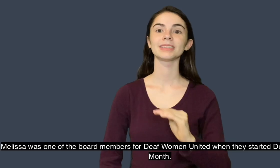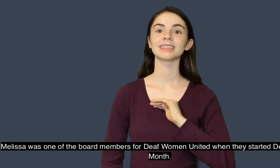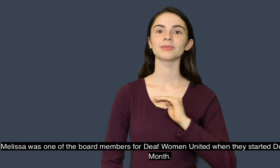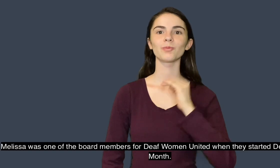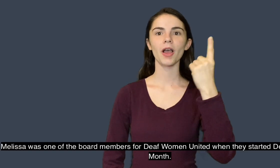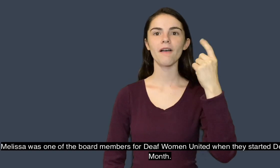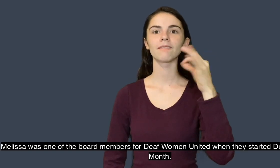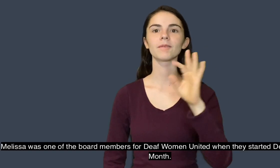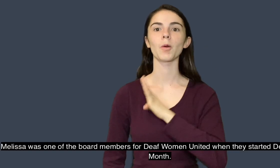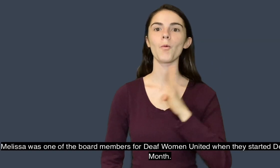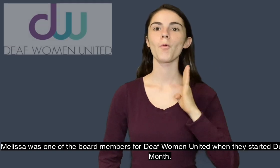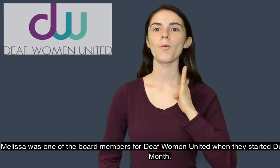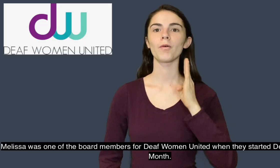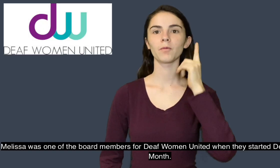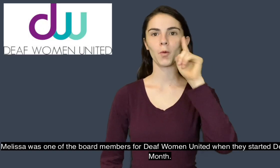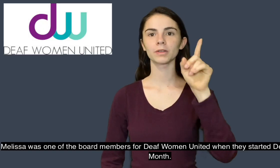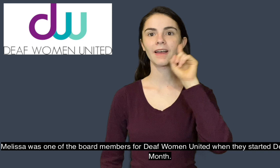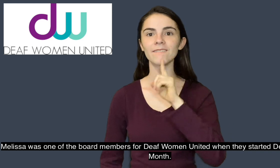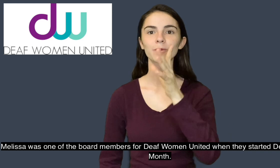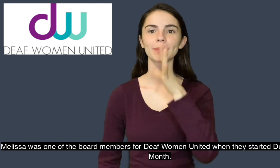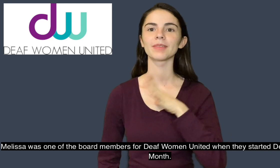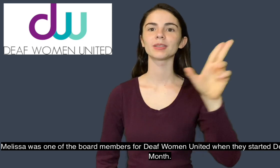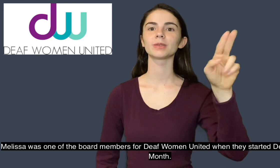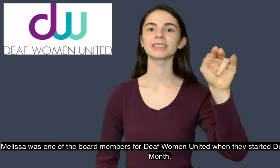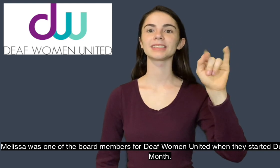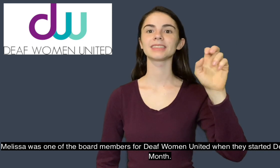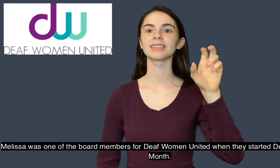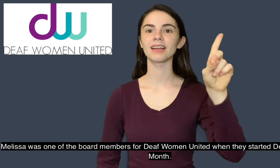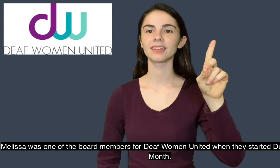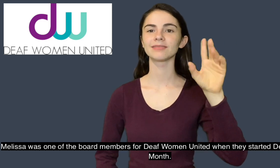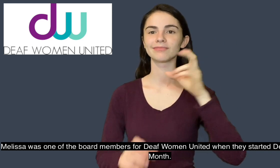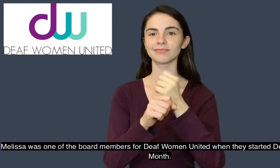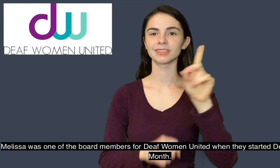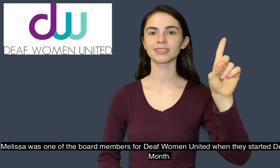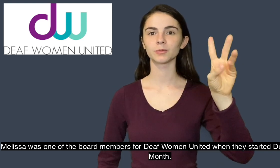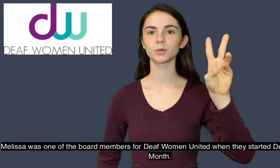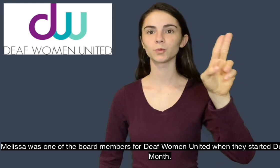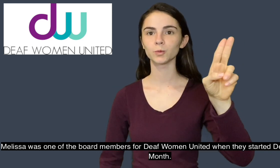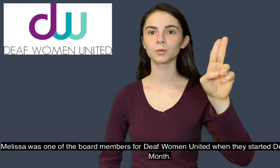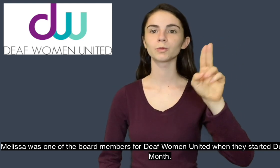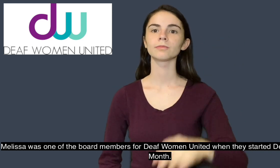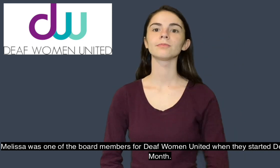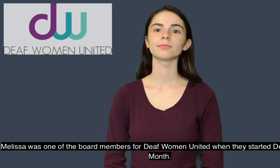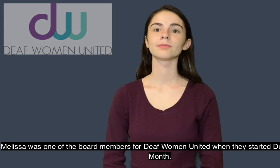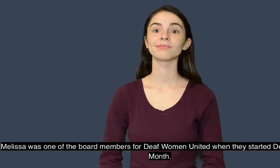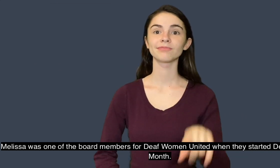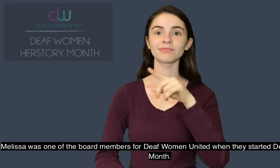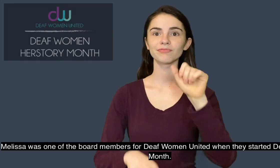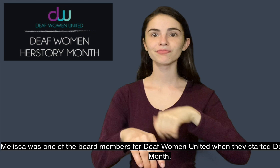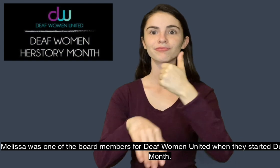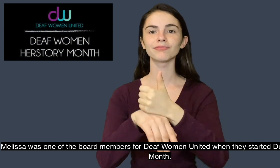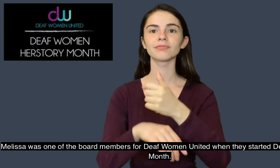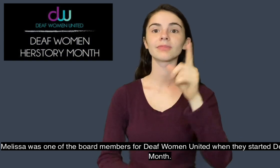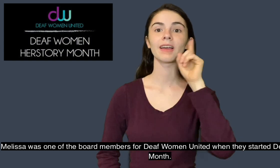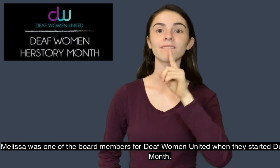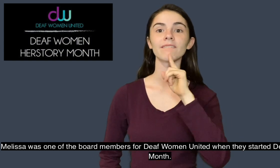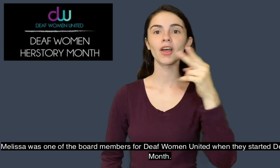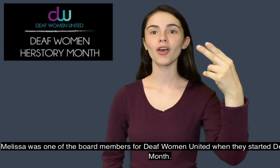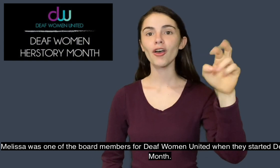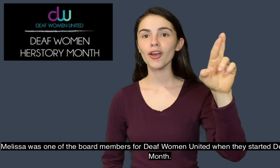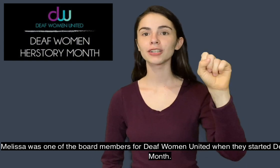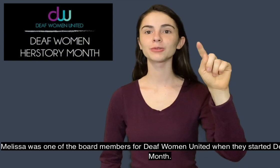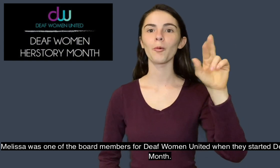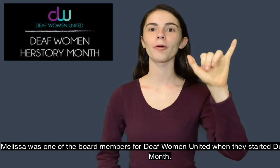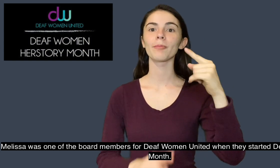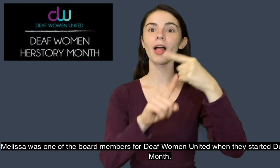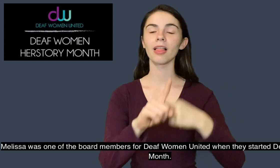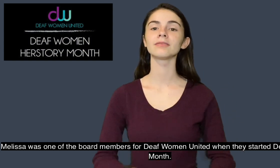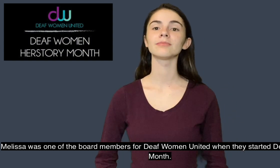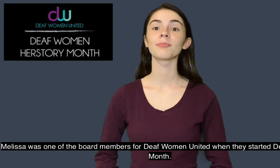Melissa was one of the board members for Deaf Women United when they started Deaf Herstory Month.